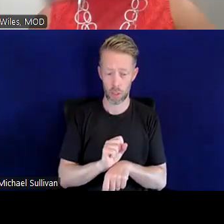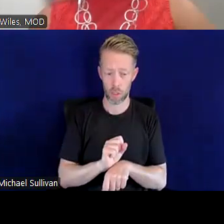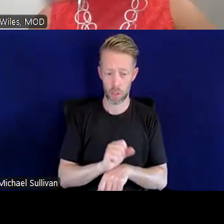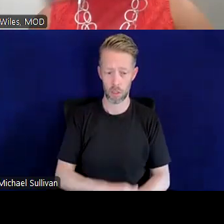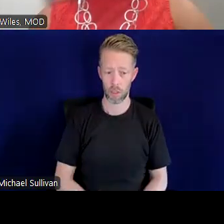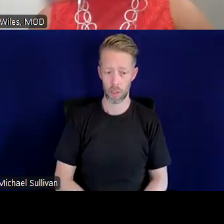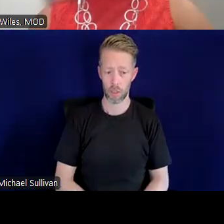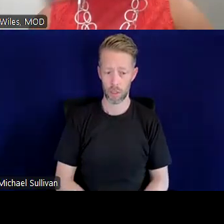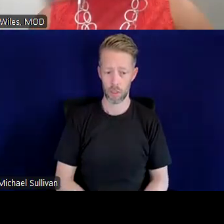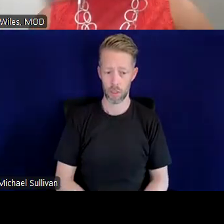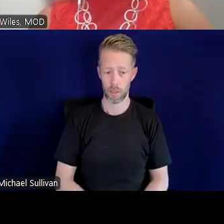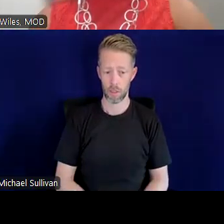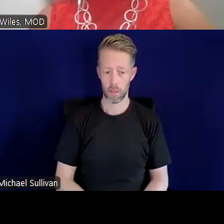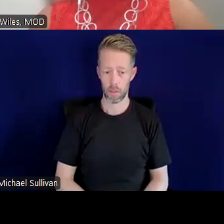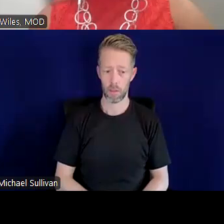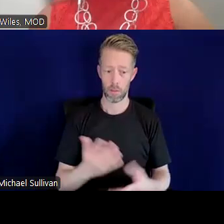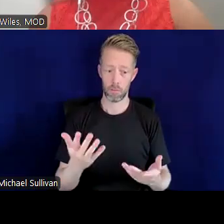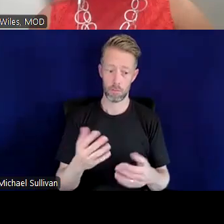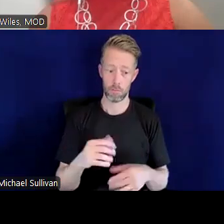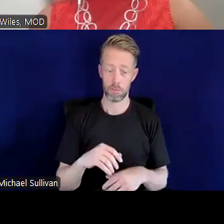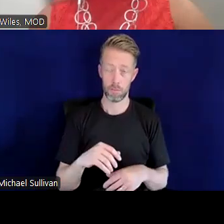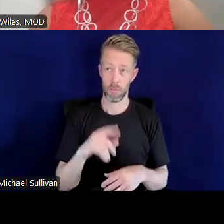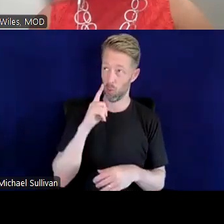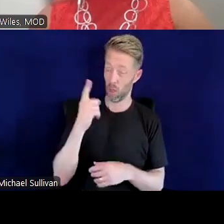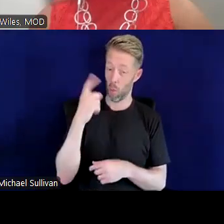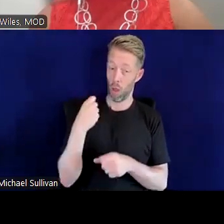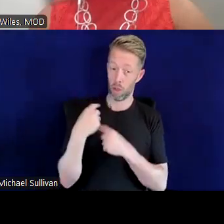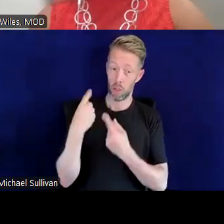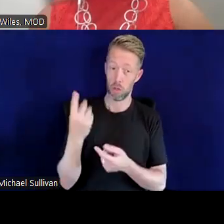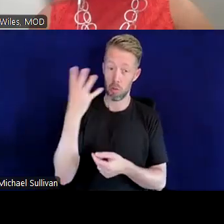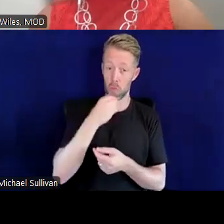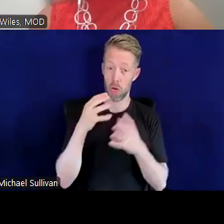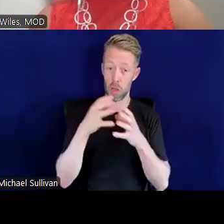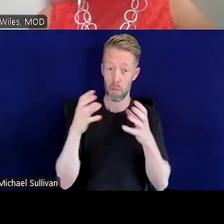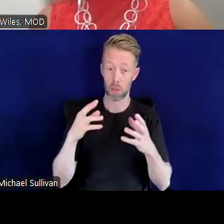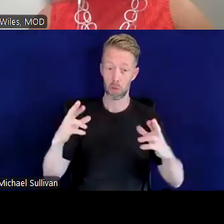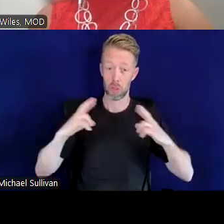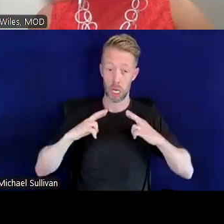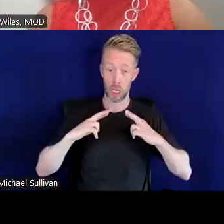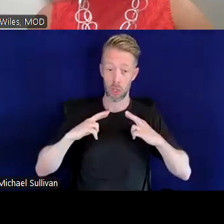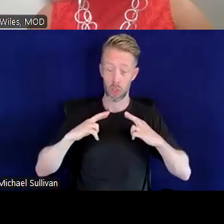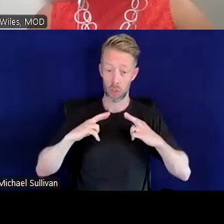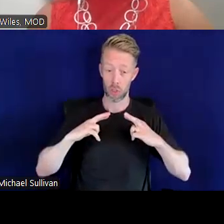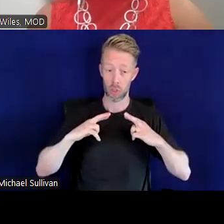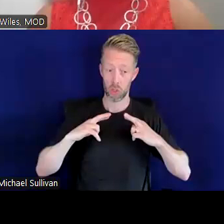to be more or less retired for the past year at least from paid